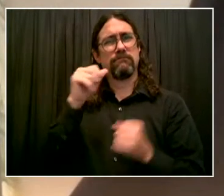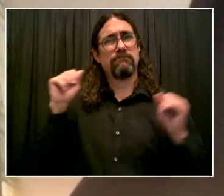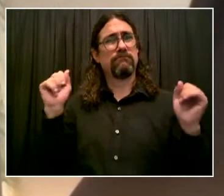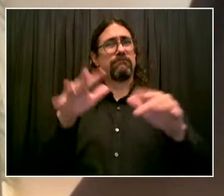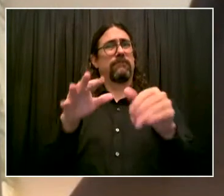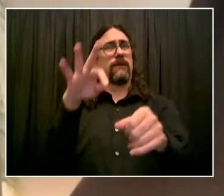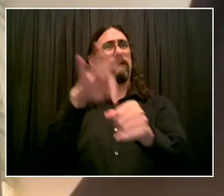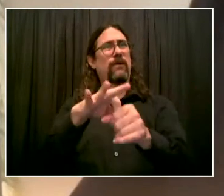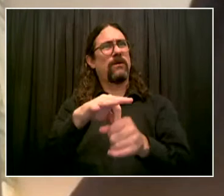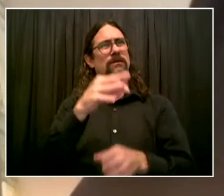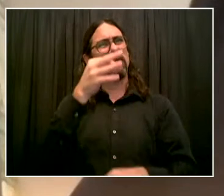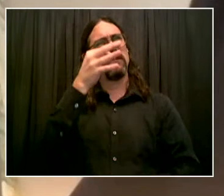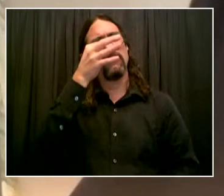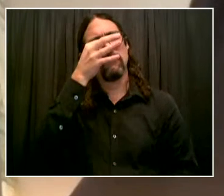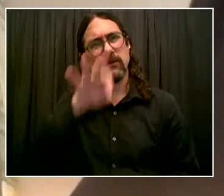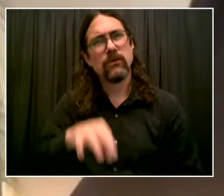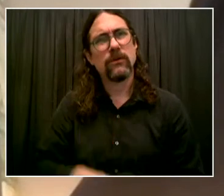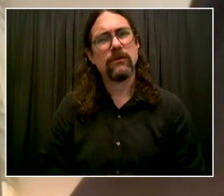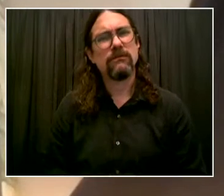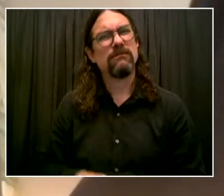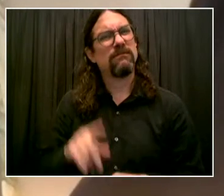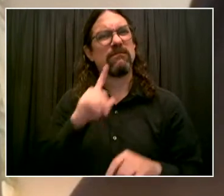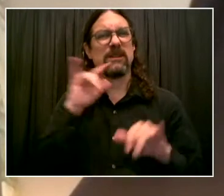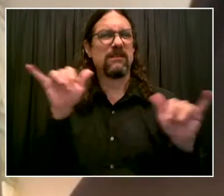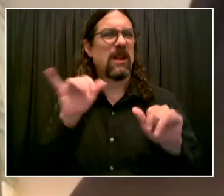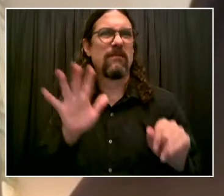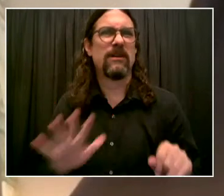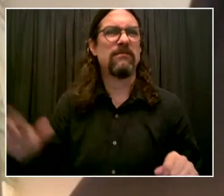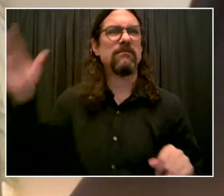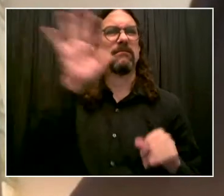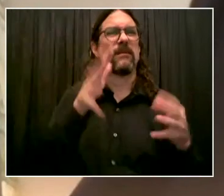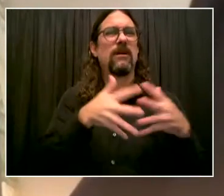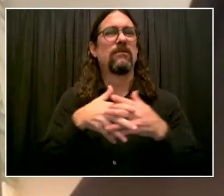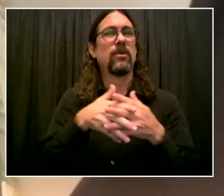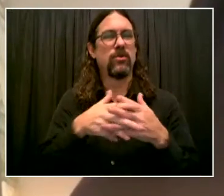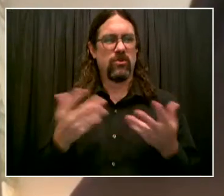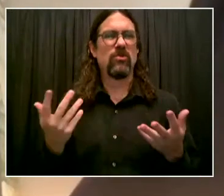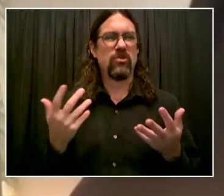WE HAVE GOT TO BECOME MORE GAENGED AS AN ELECTORATE. THIS